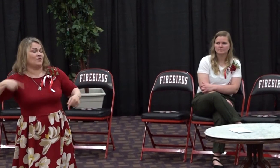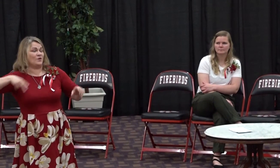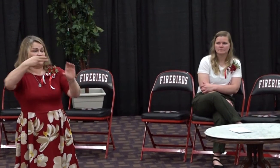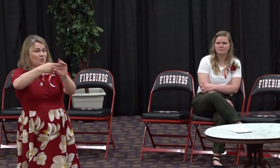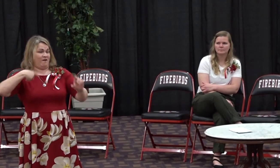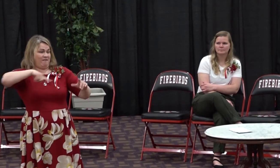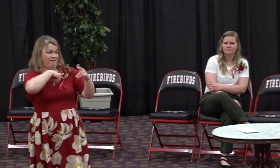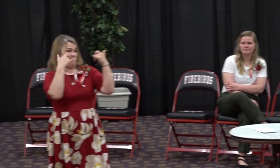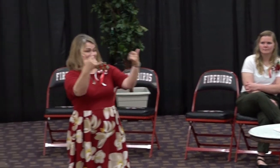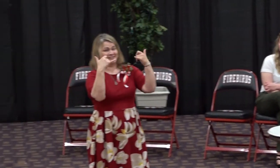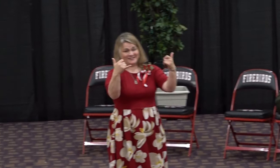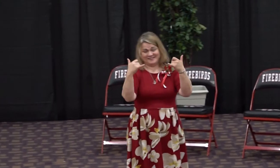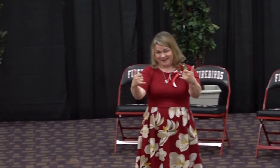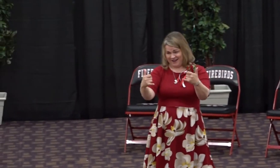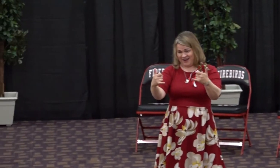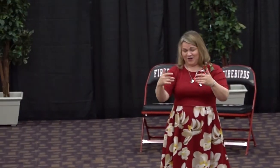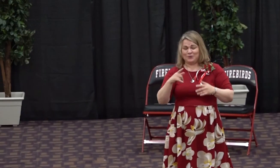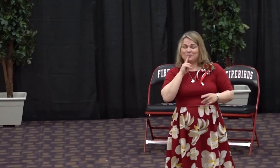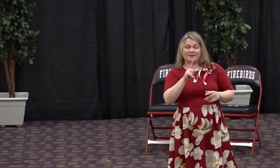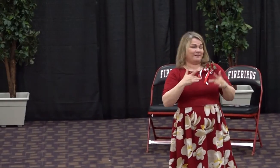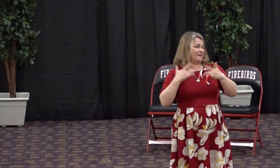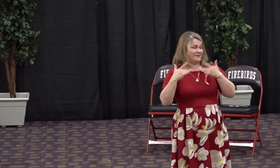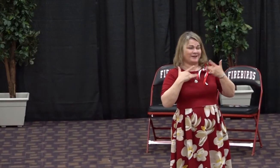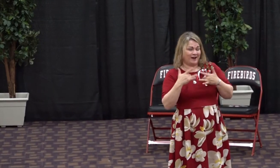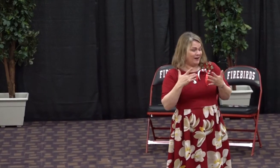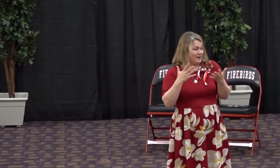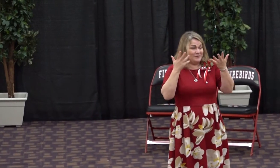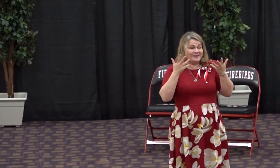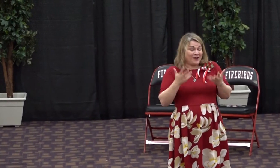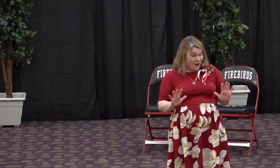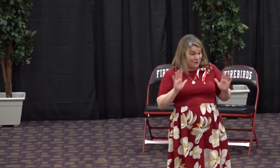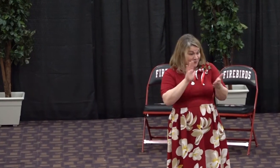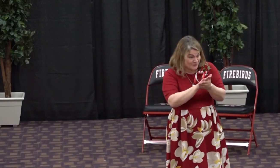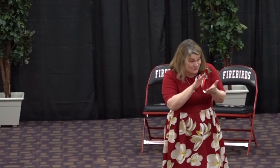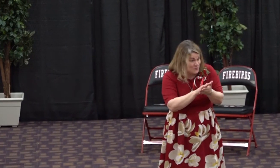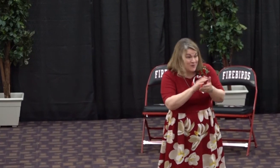Again, thank you all for joining us today. It's been really exciting.